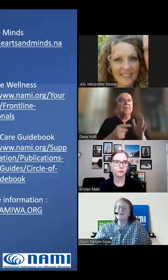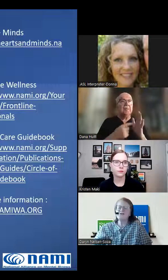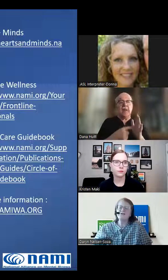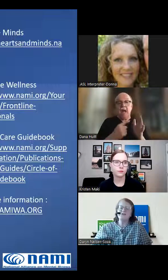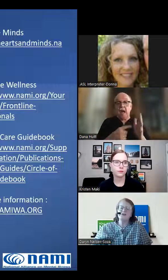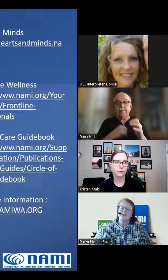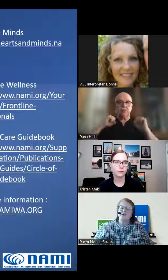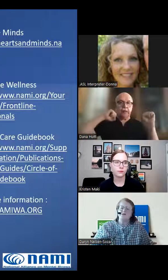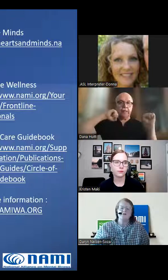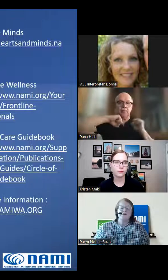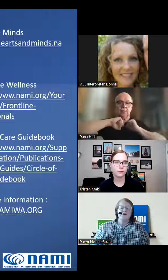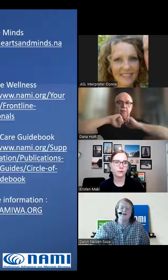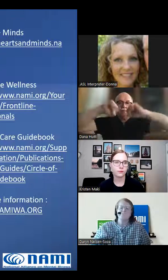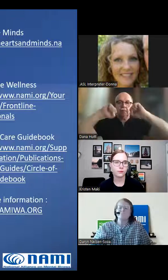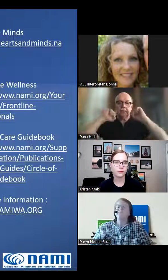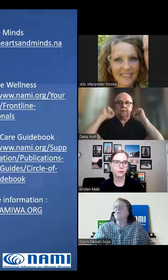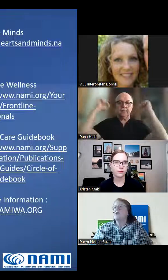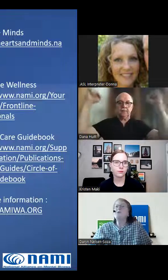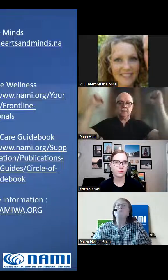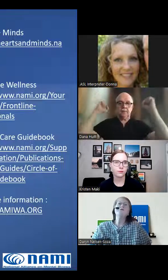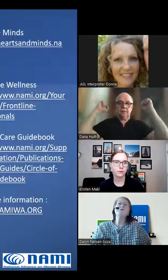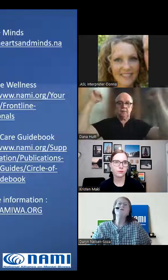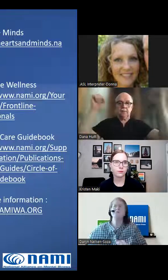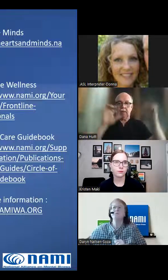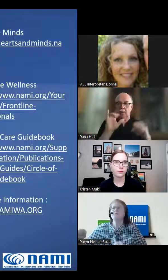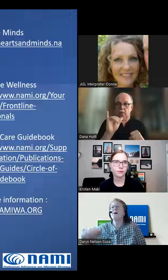expect caregivers to get more stressed over time and have decrease in